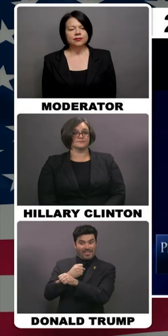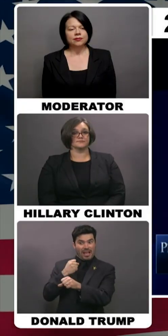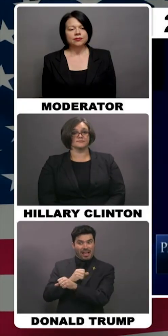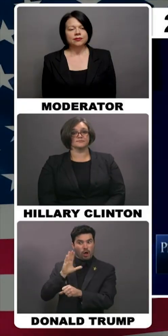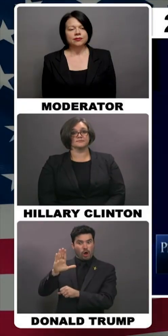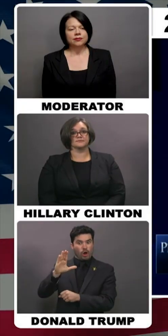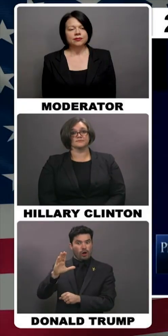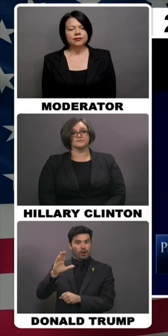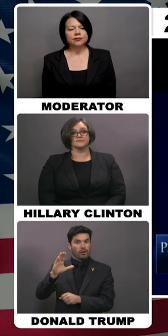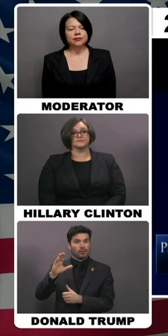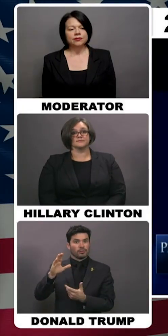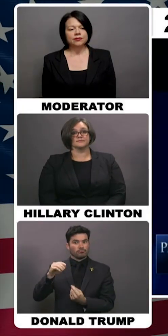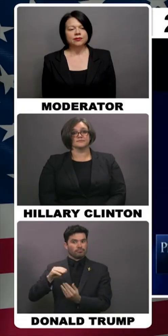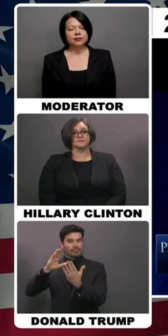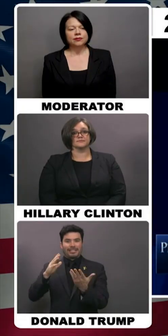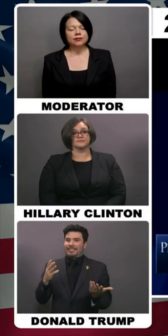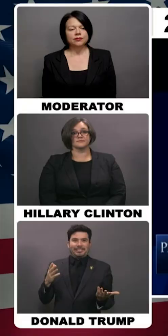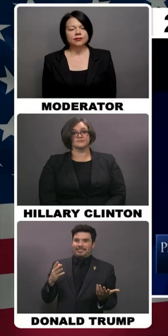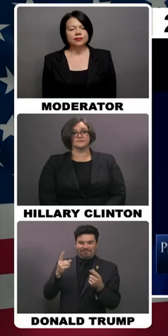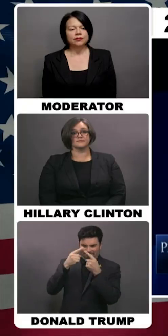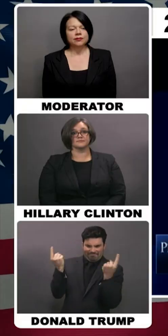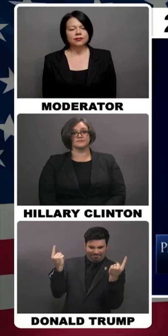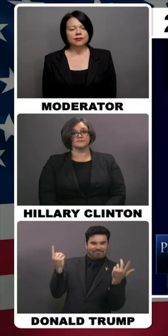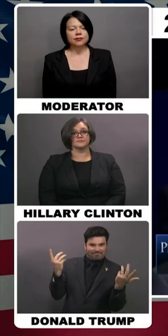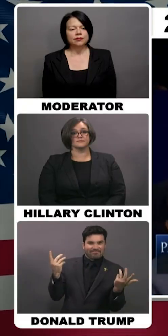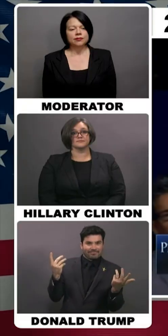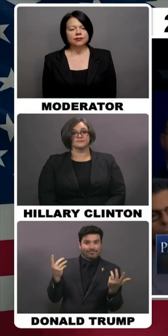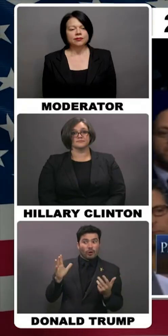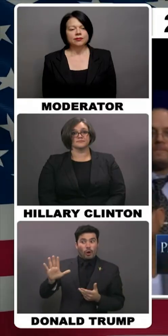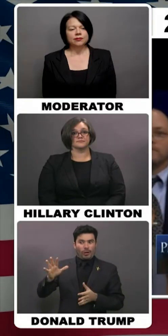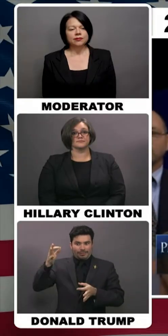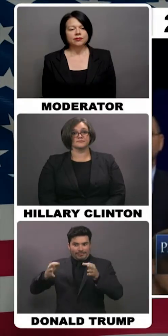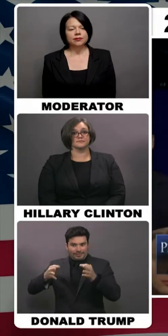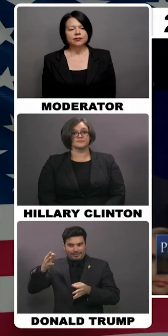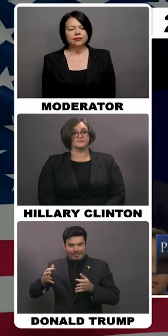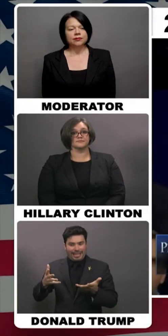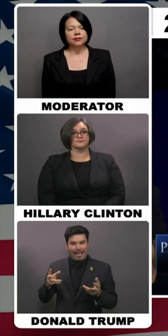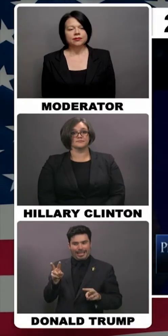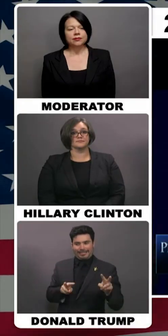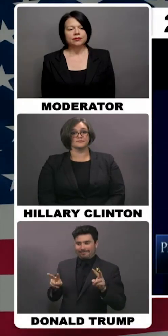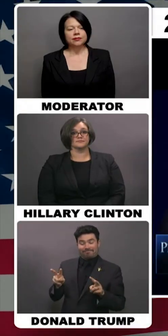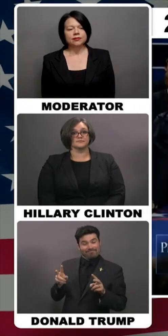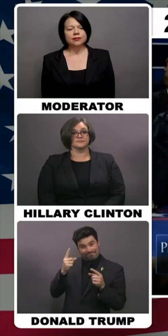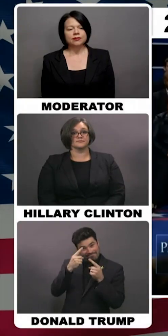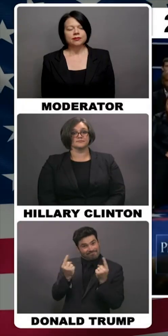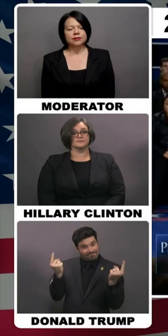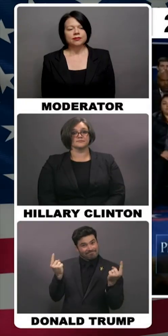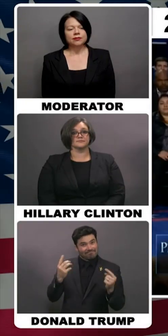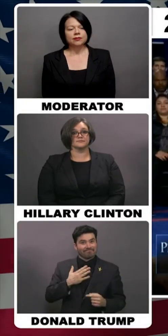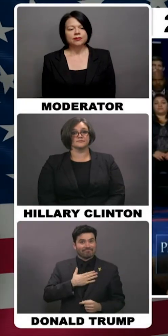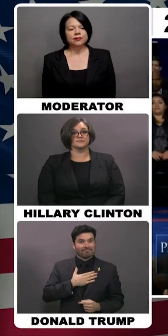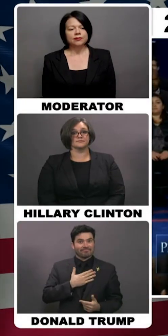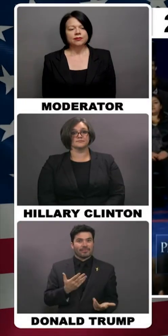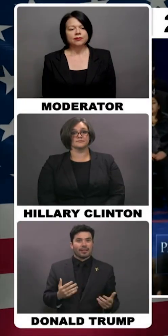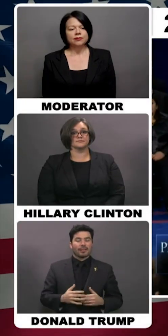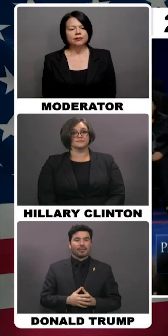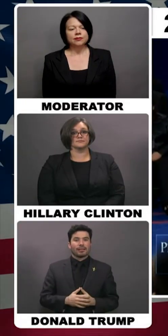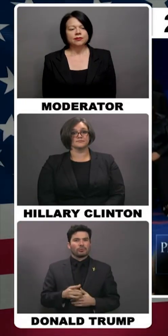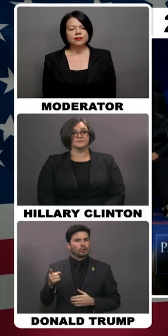I do disagree with her judgment in many cases, but she does fight hard and she doesn't quit and she doesn't give up.